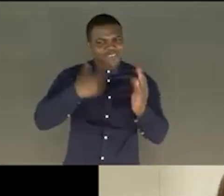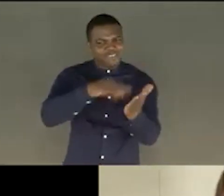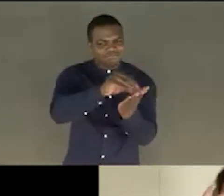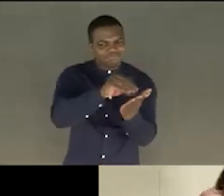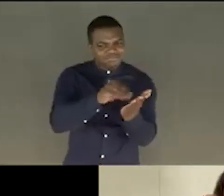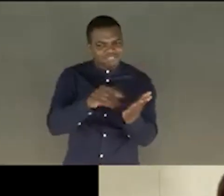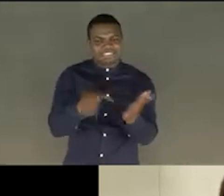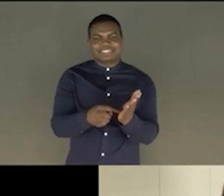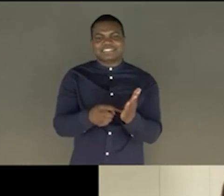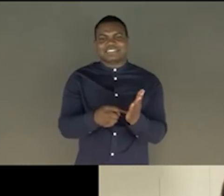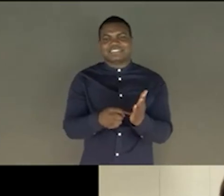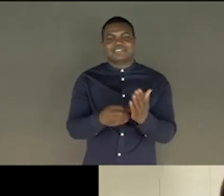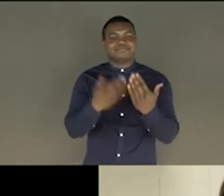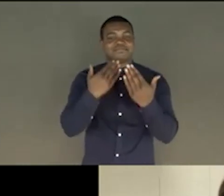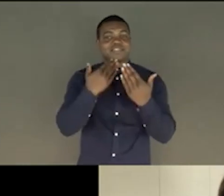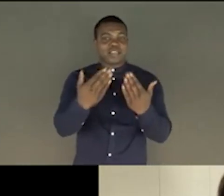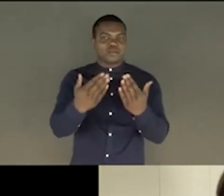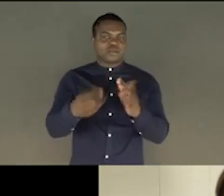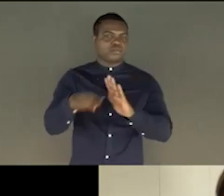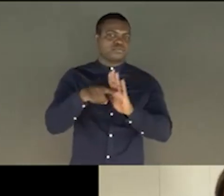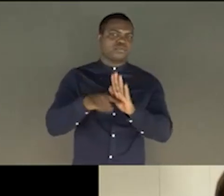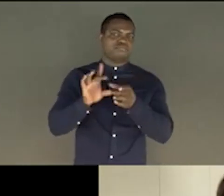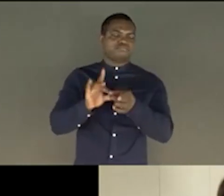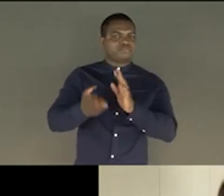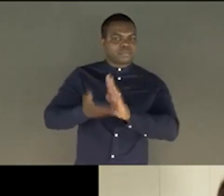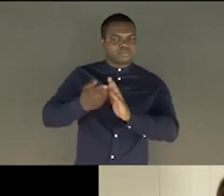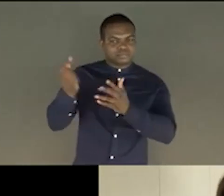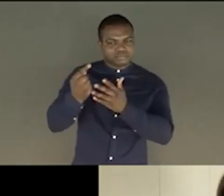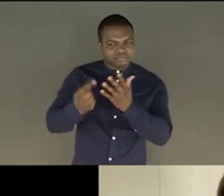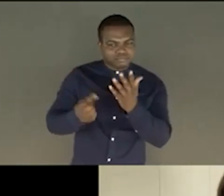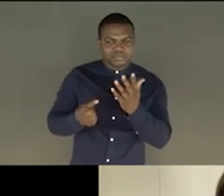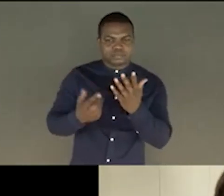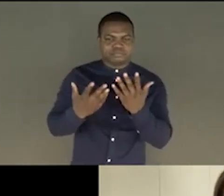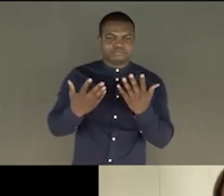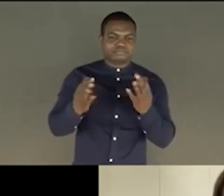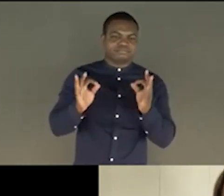how many hundreds of people do you have in EDF now staff? Because with all of this, I don't.